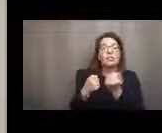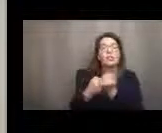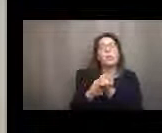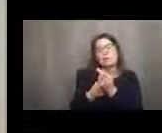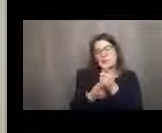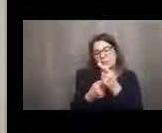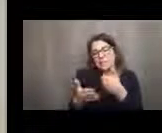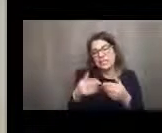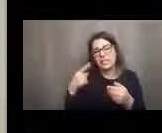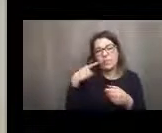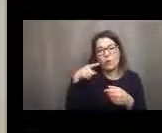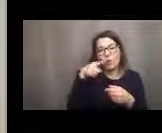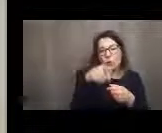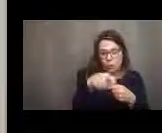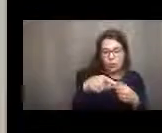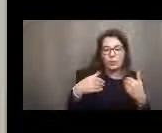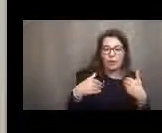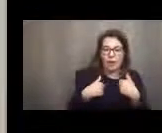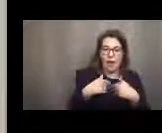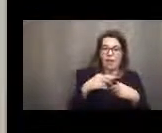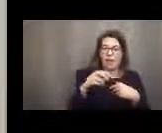to just have the Subrecipient Investigators